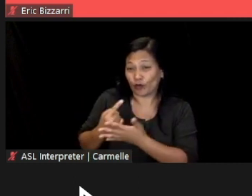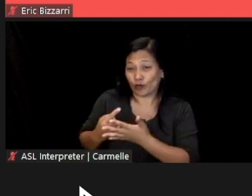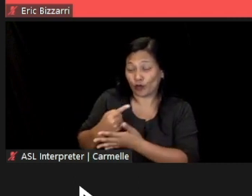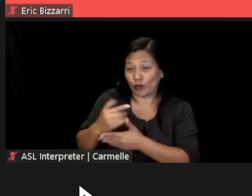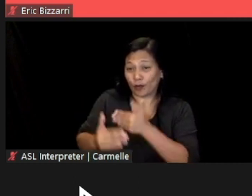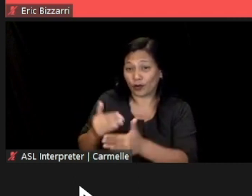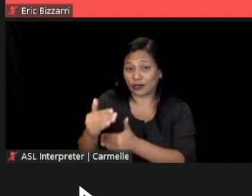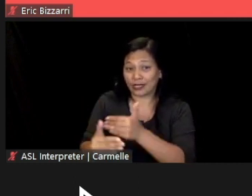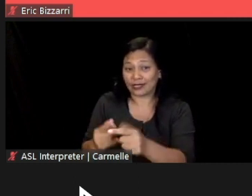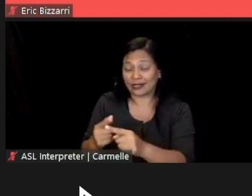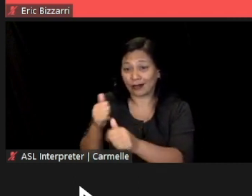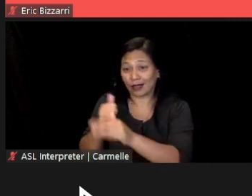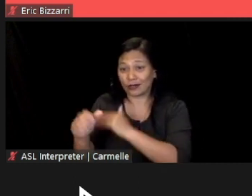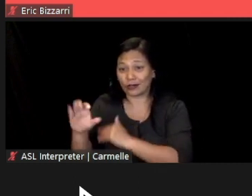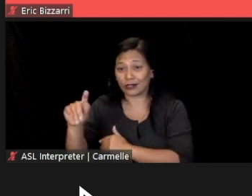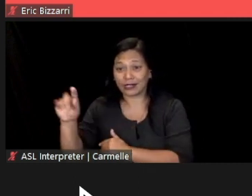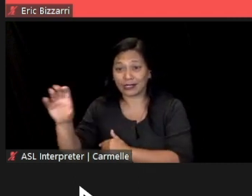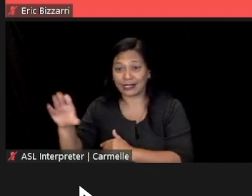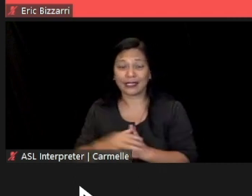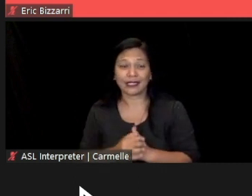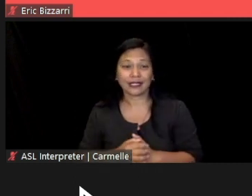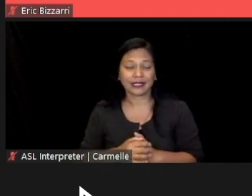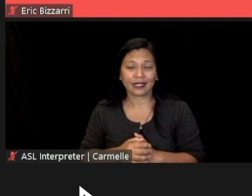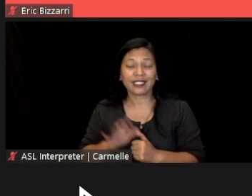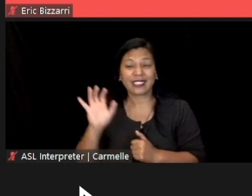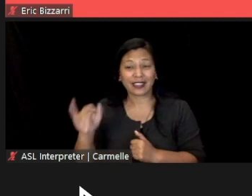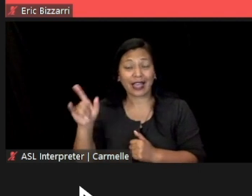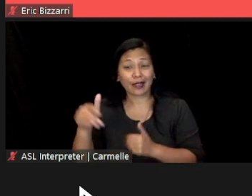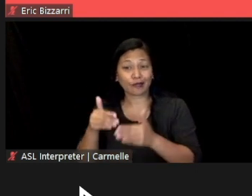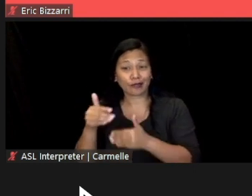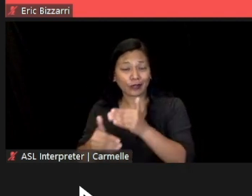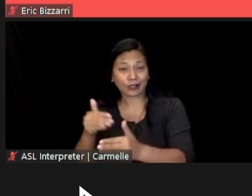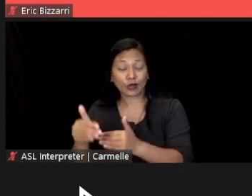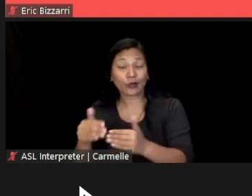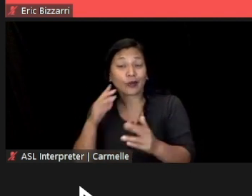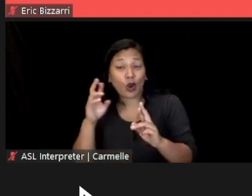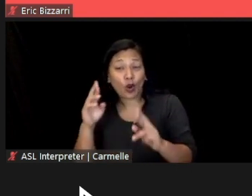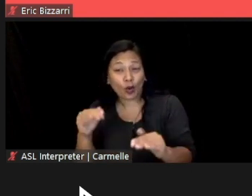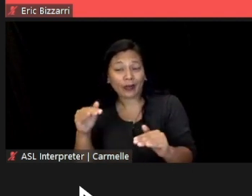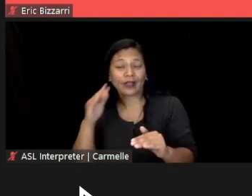That was hopefully going to be able to iron out a lot of the issues facing the CMF.